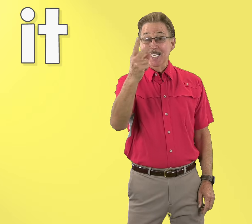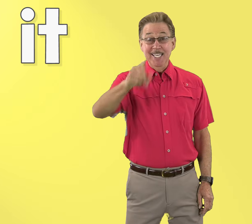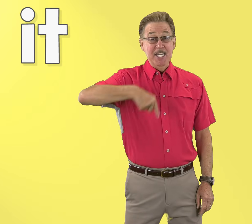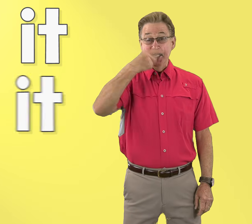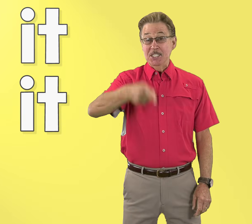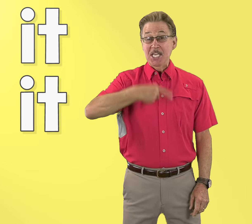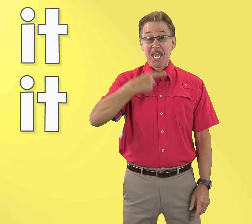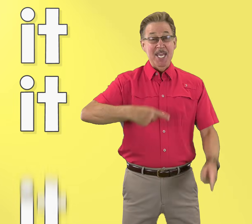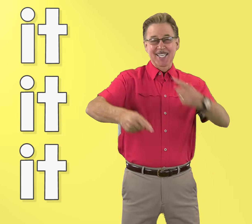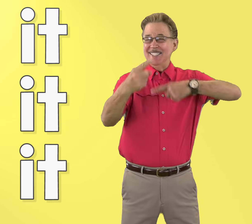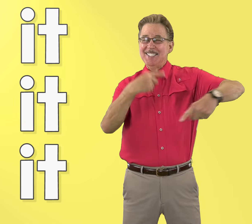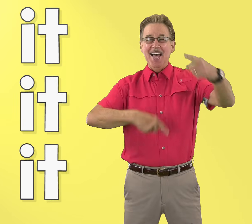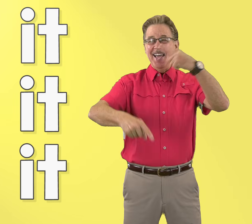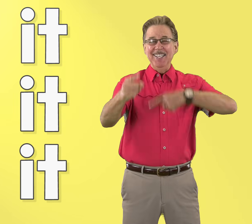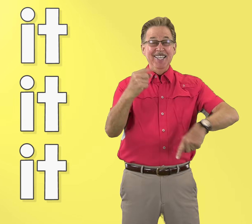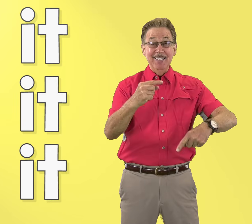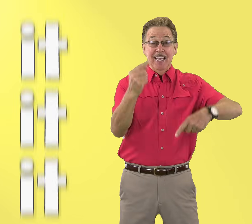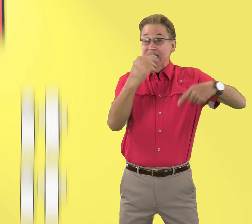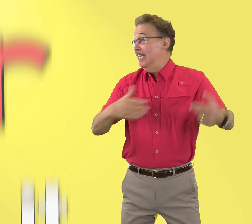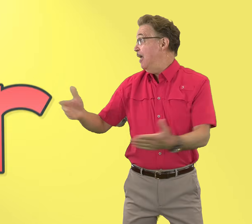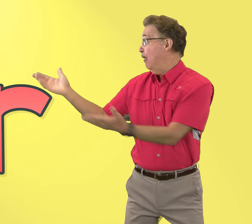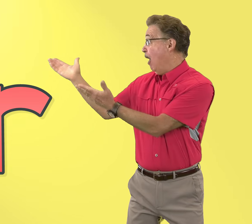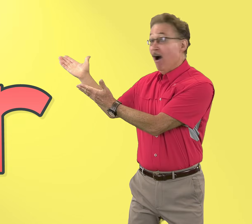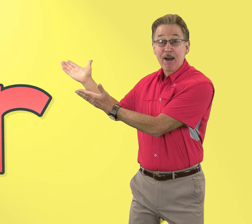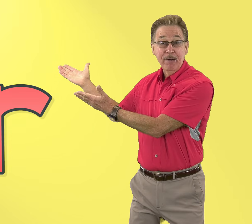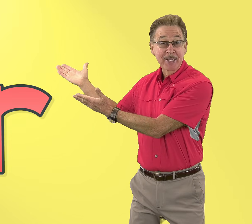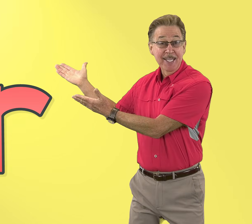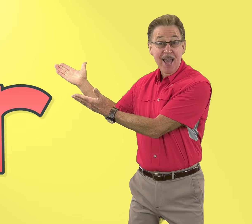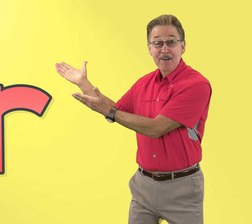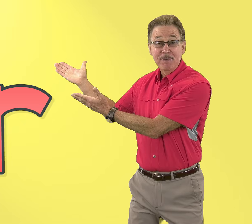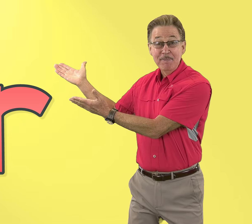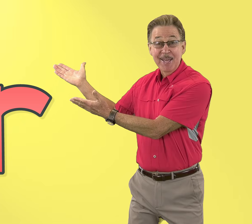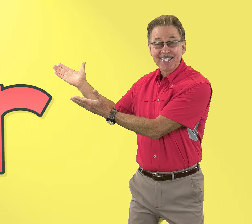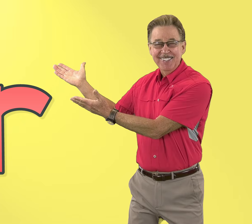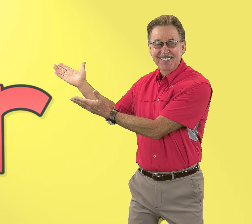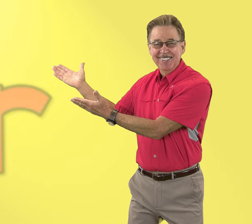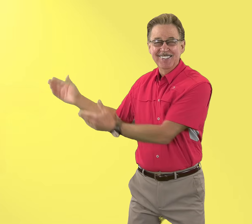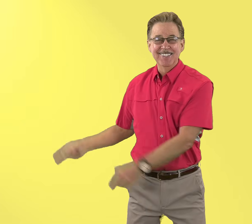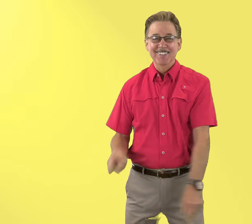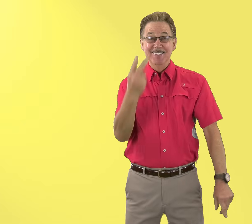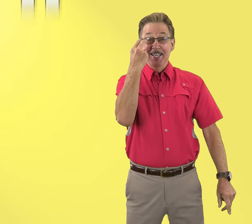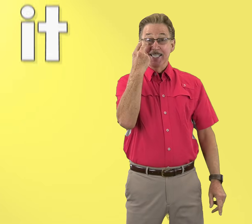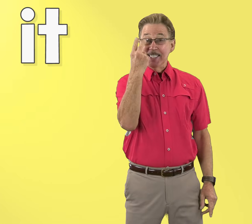See it, Say it, Sign it Letter R r in the alphabet